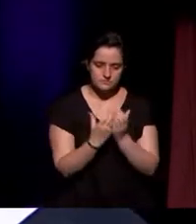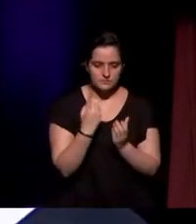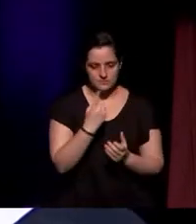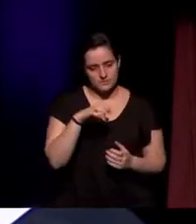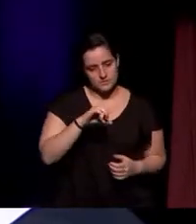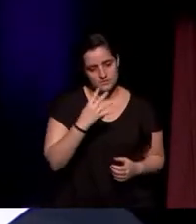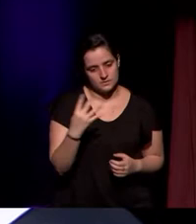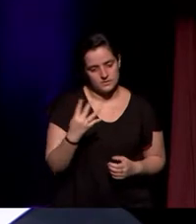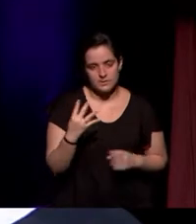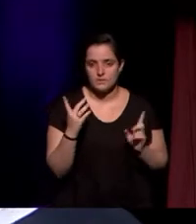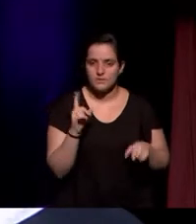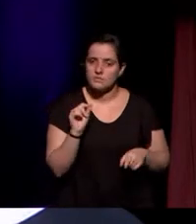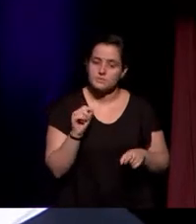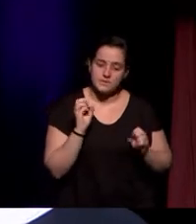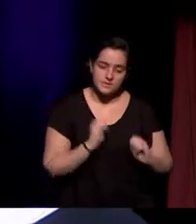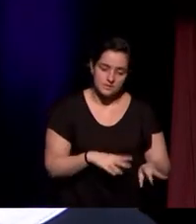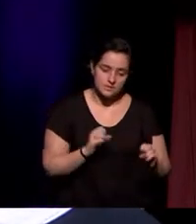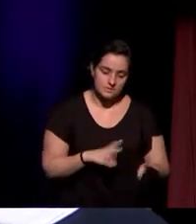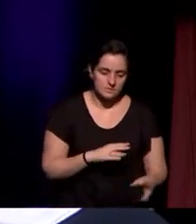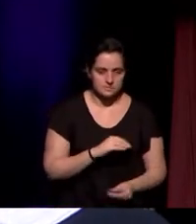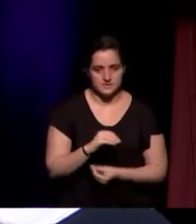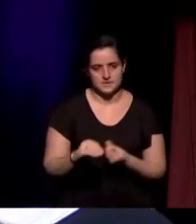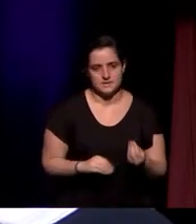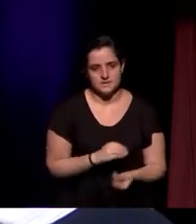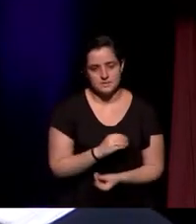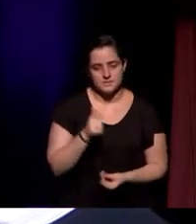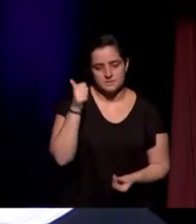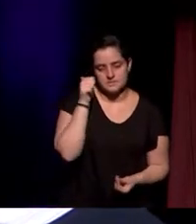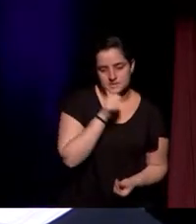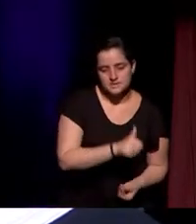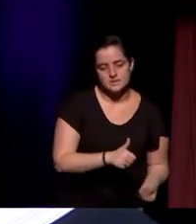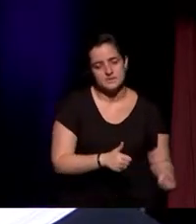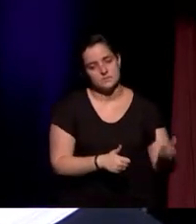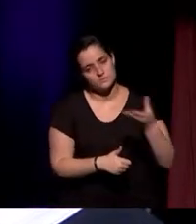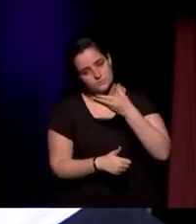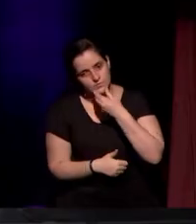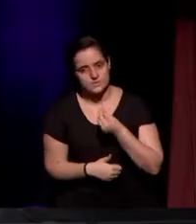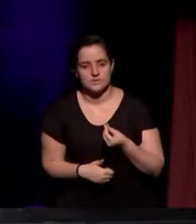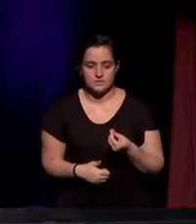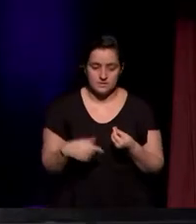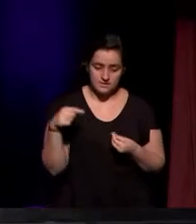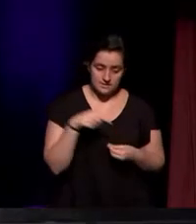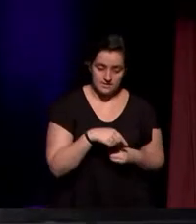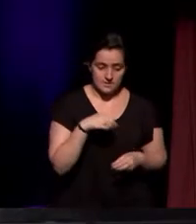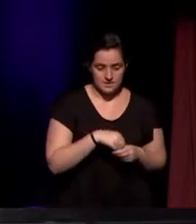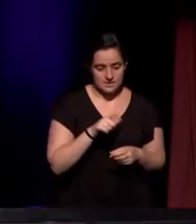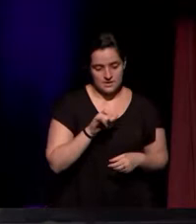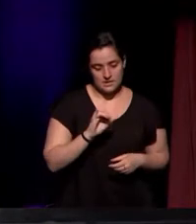was mixed education for boys and girls. That, in Lebanon, was an achievement too,